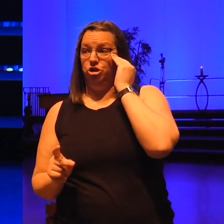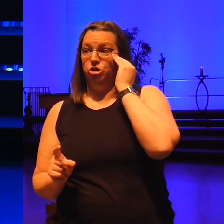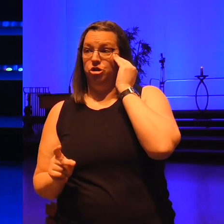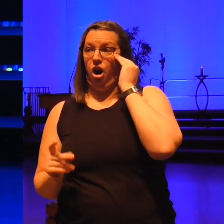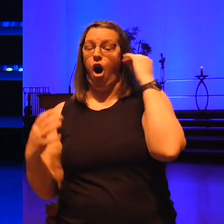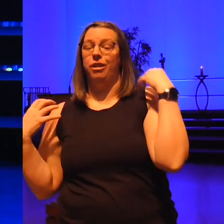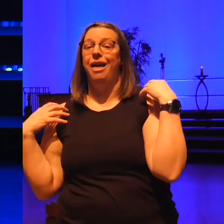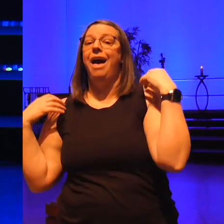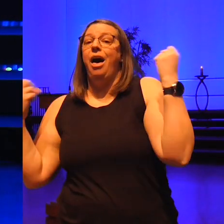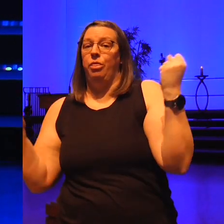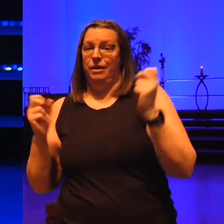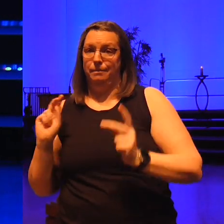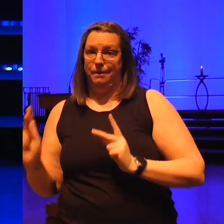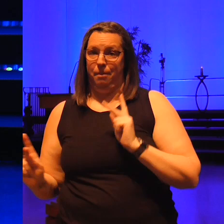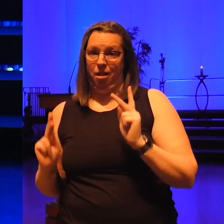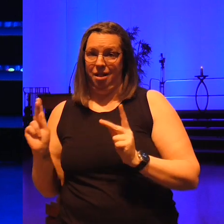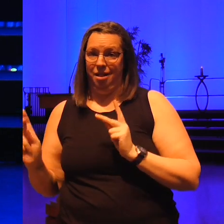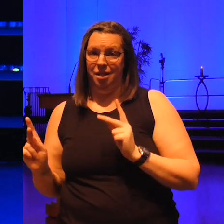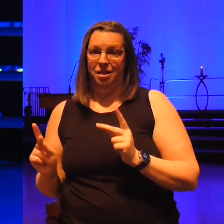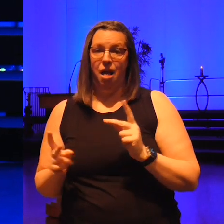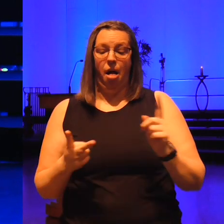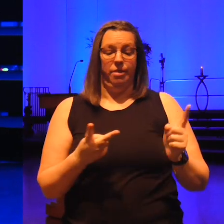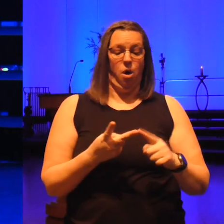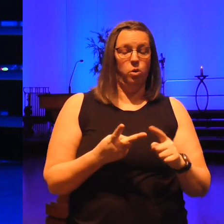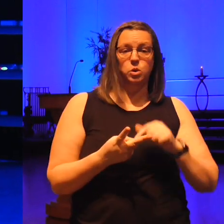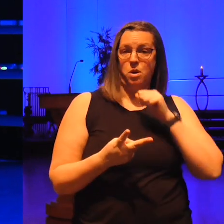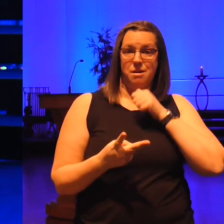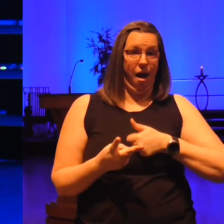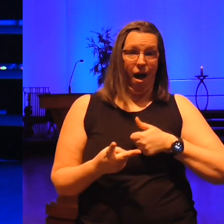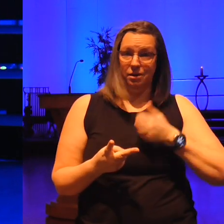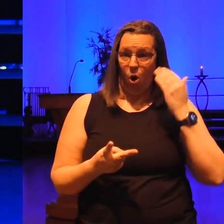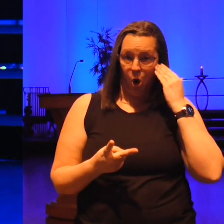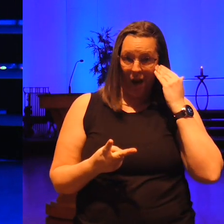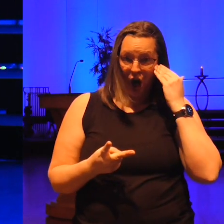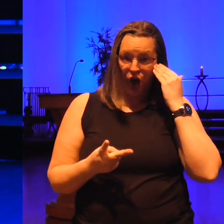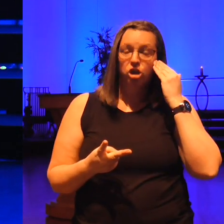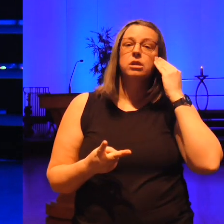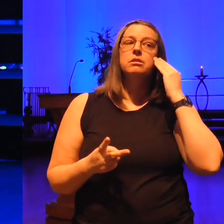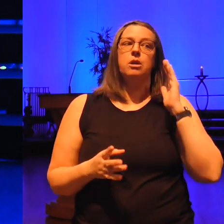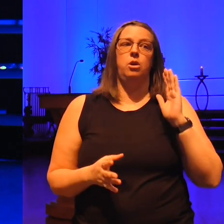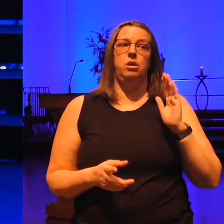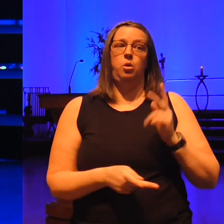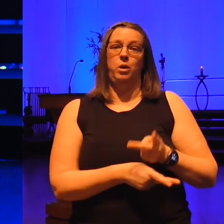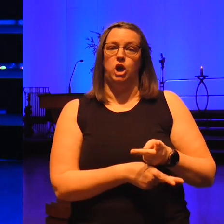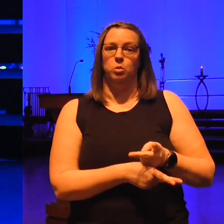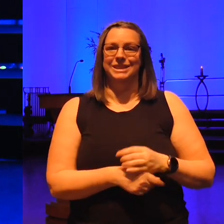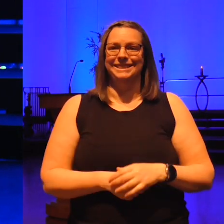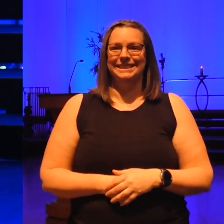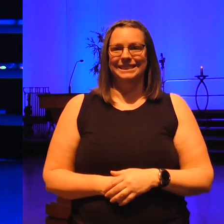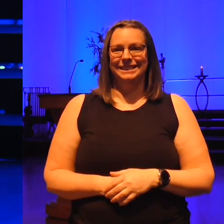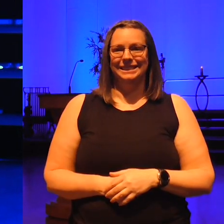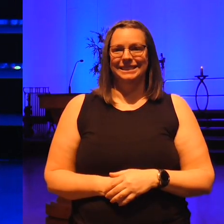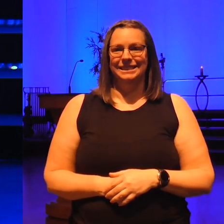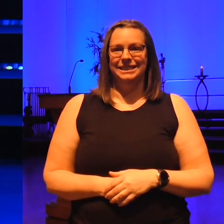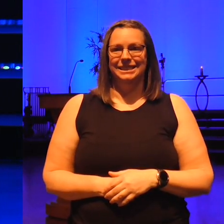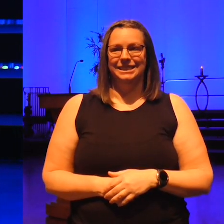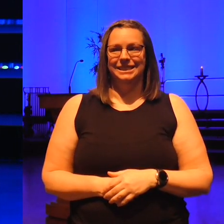people those who are not aware of their issues watch out right I am not here to be your learning